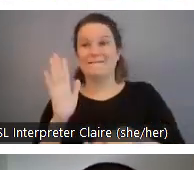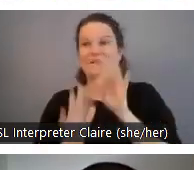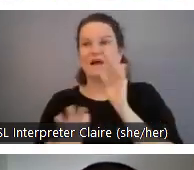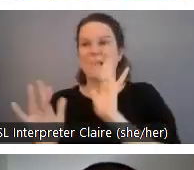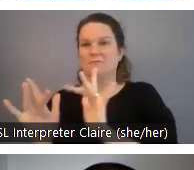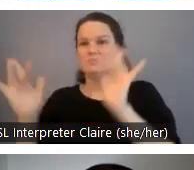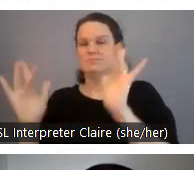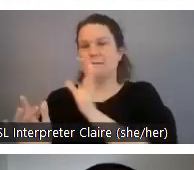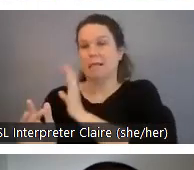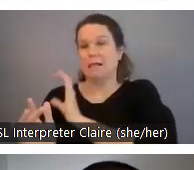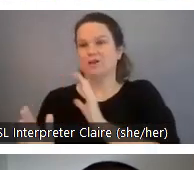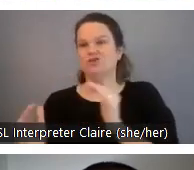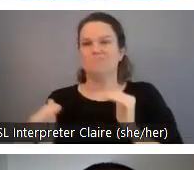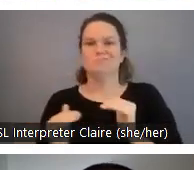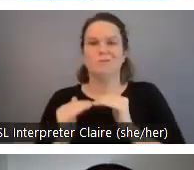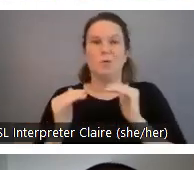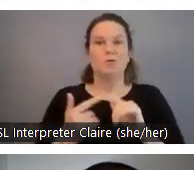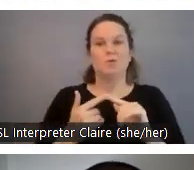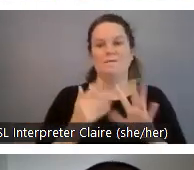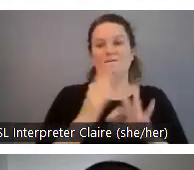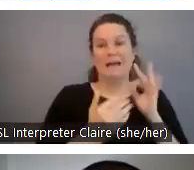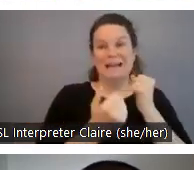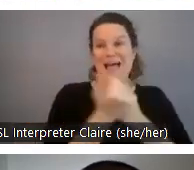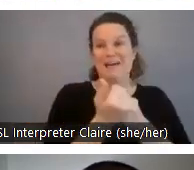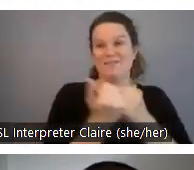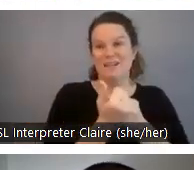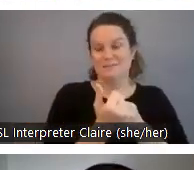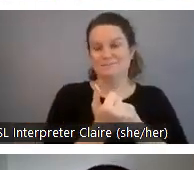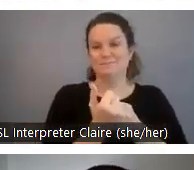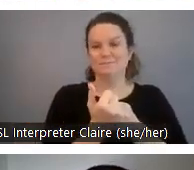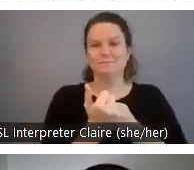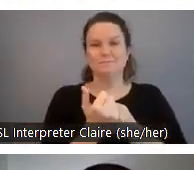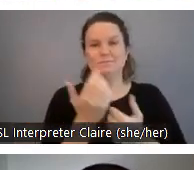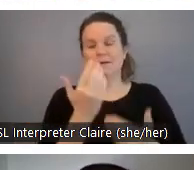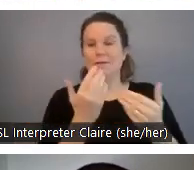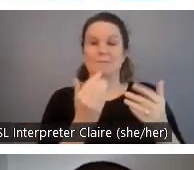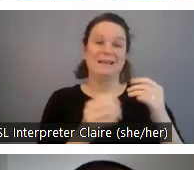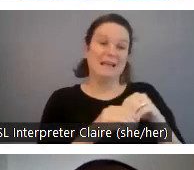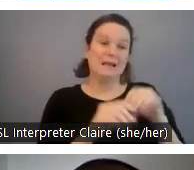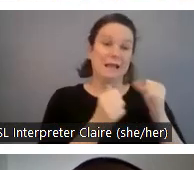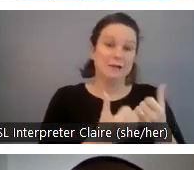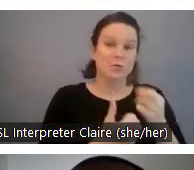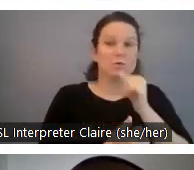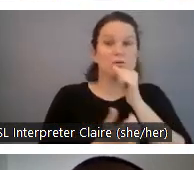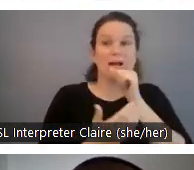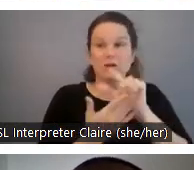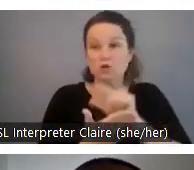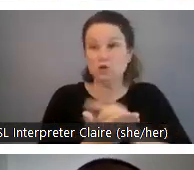finding that you know an advocate or whether it's, you know, an agency or